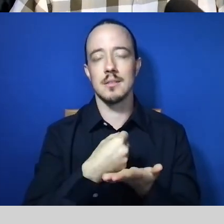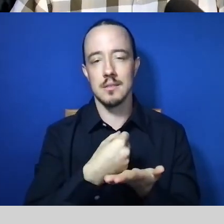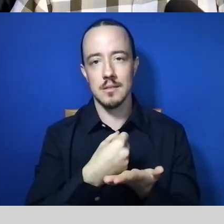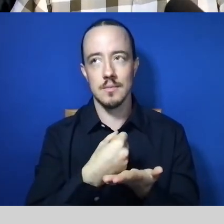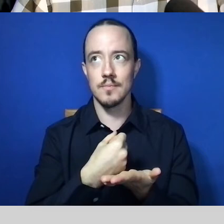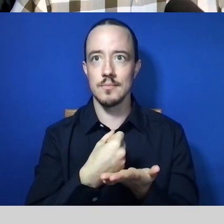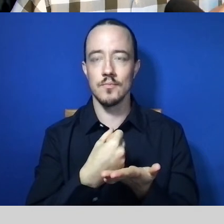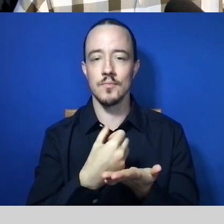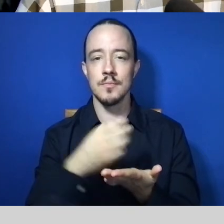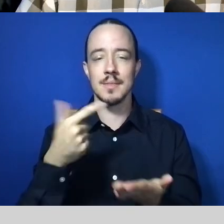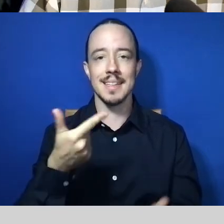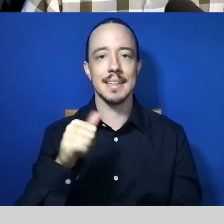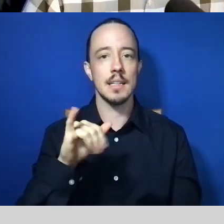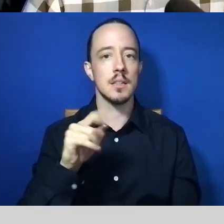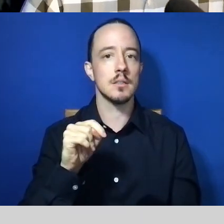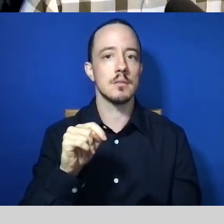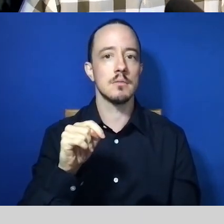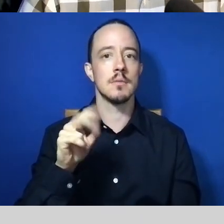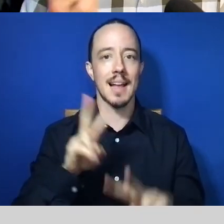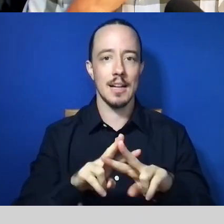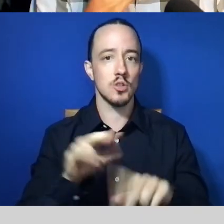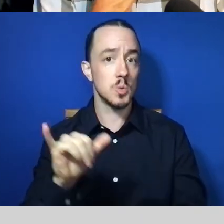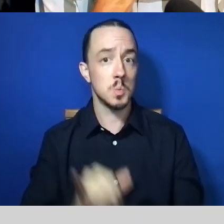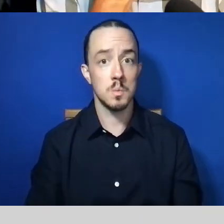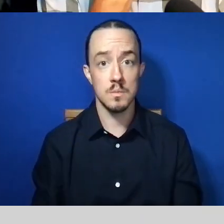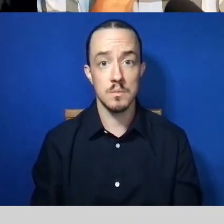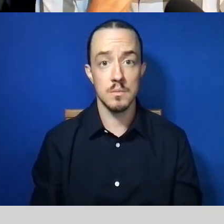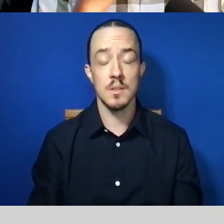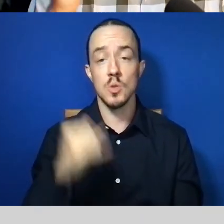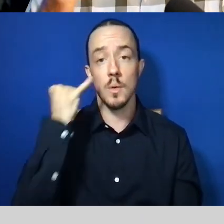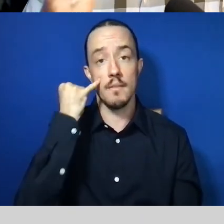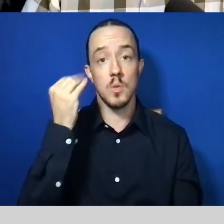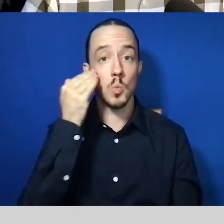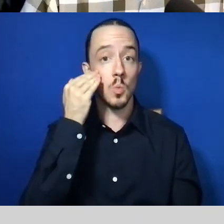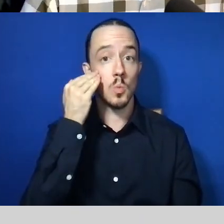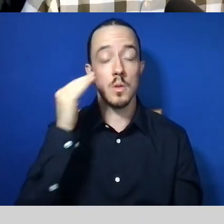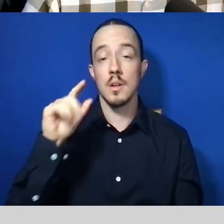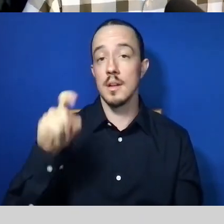git hashes on there as well. So if you knew a specific git hash you want to roll back to,